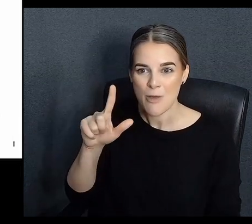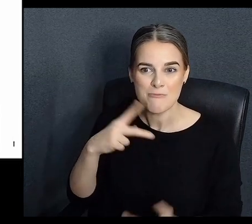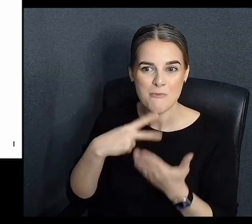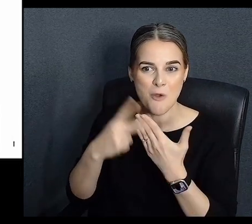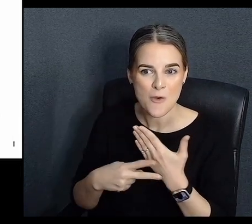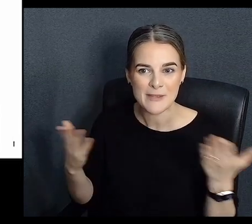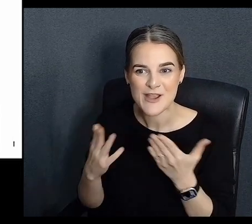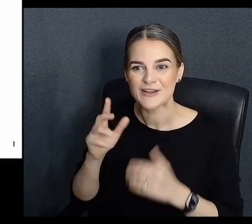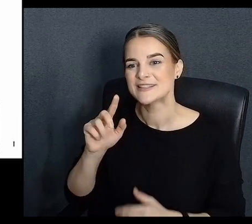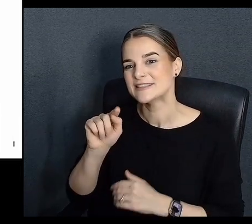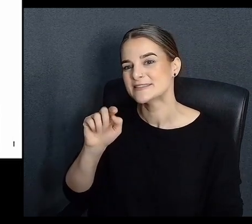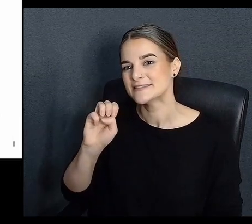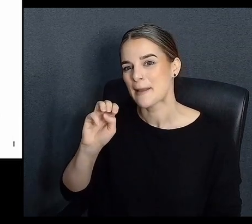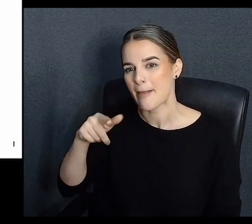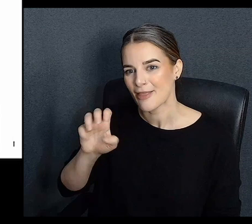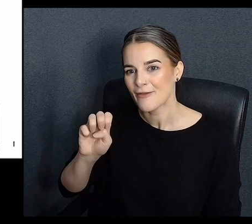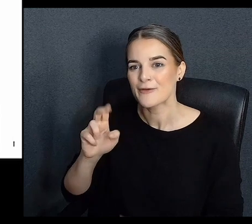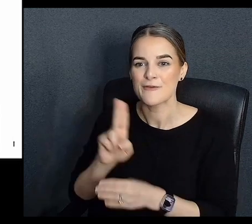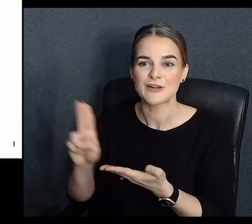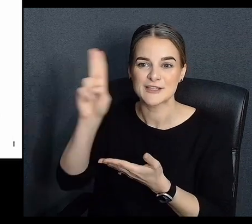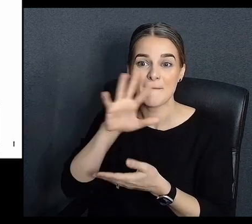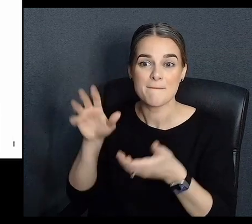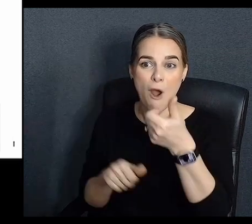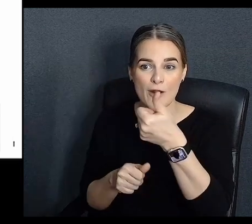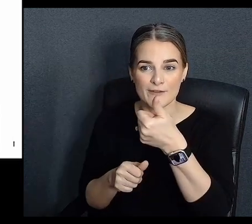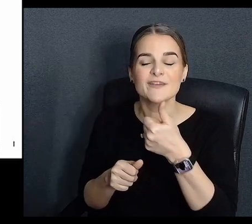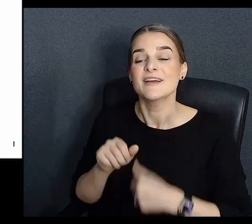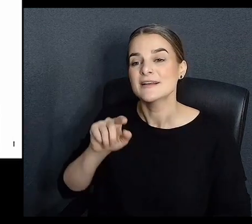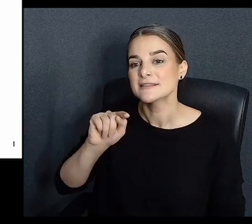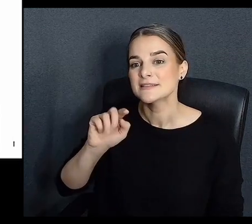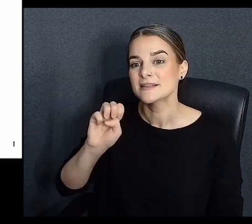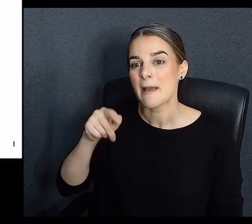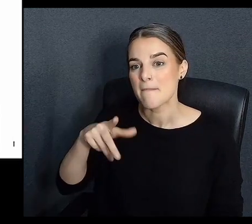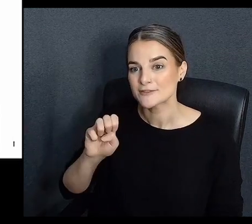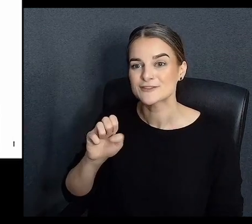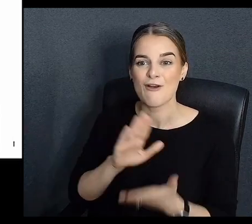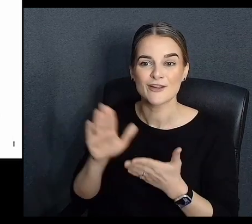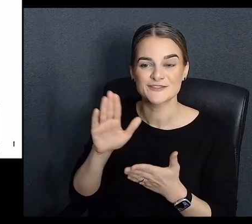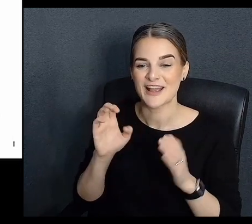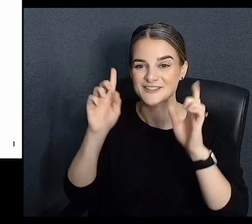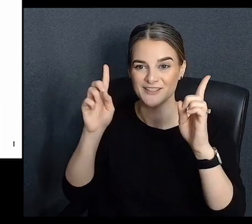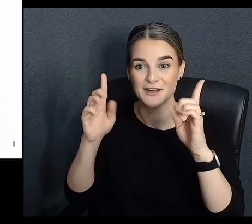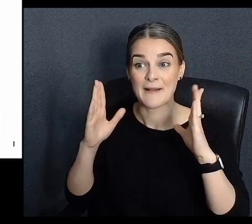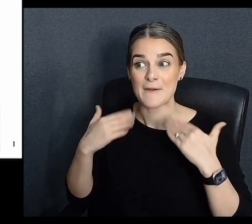We are a part of Temple's college of Education and Human Development. And so today, we're going to be talking